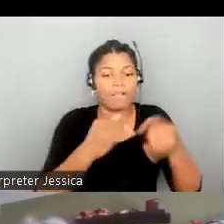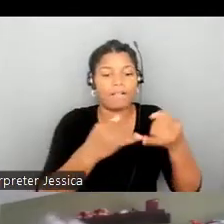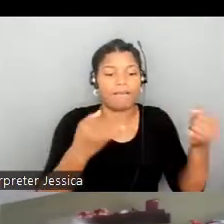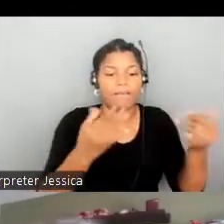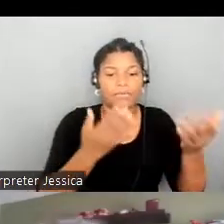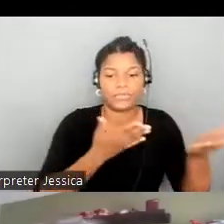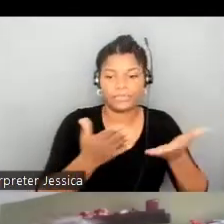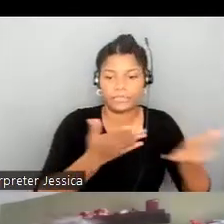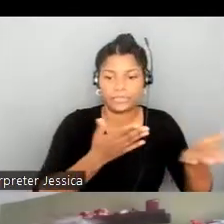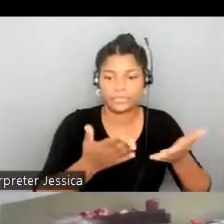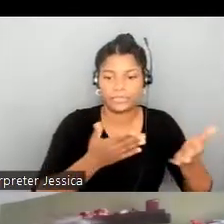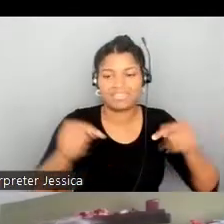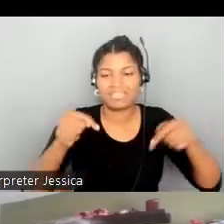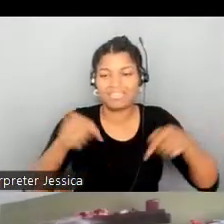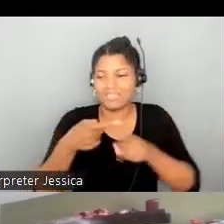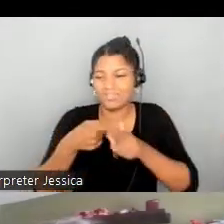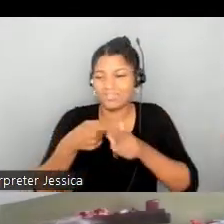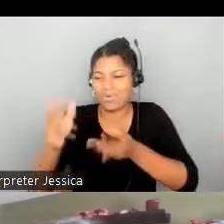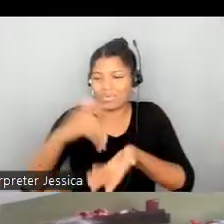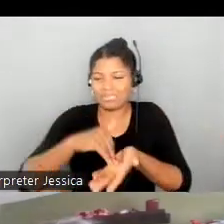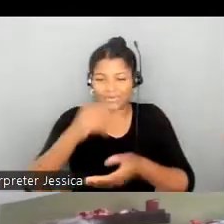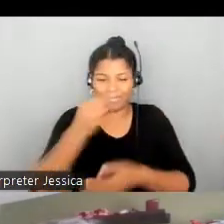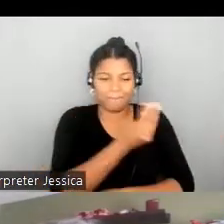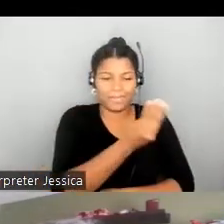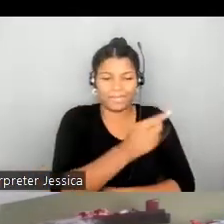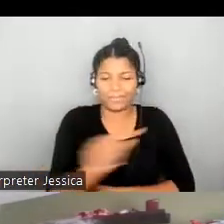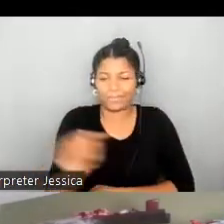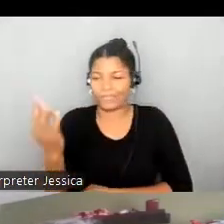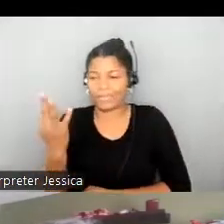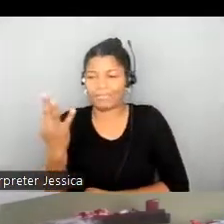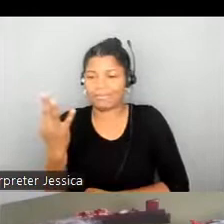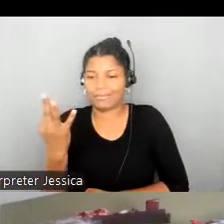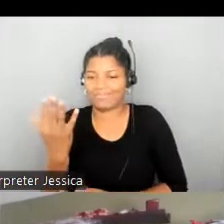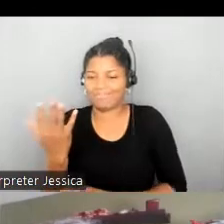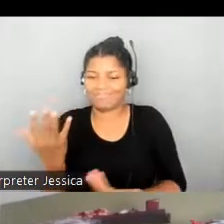center that doesn't always serve the needs of people when transitioning.